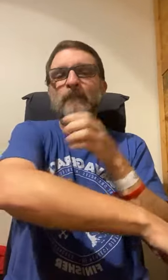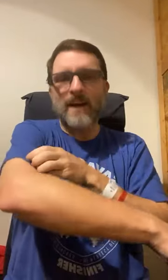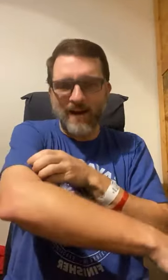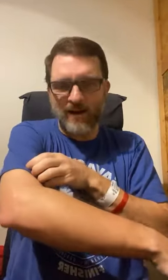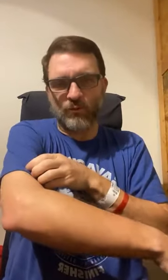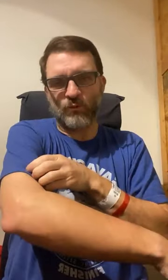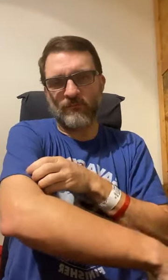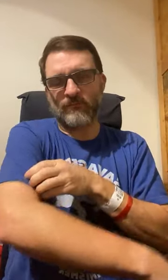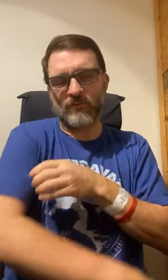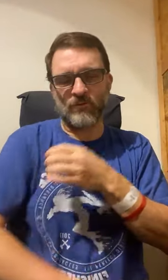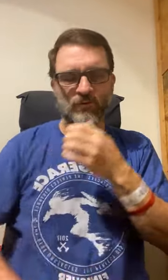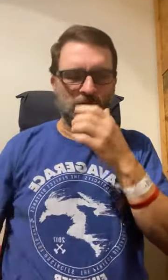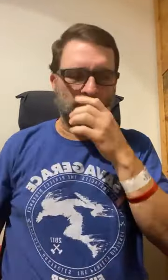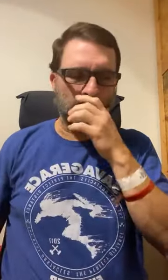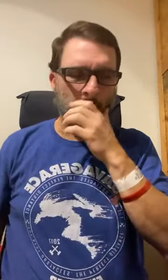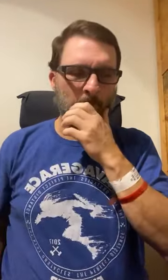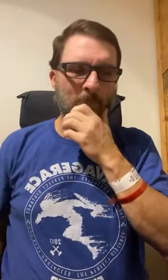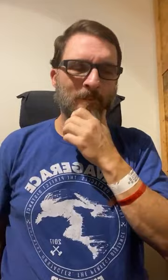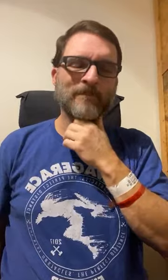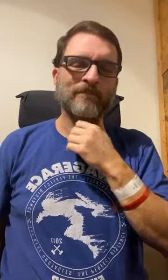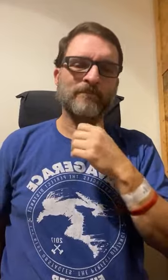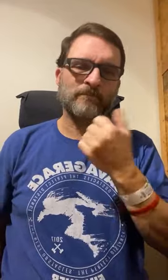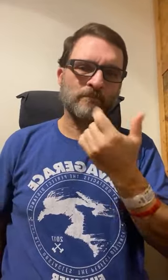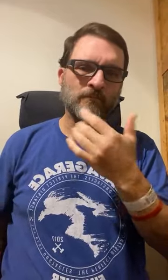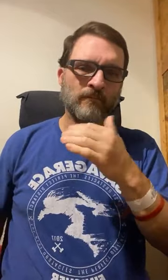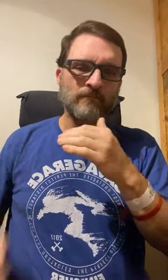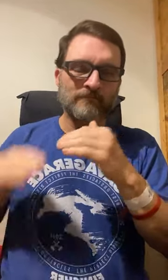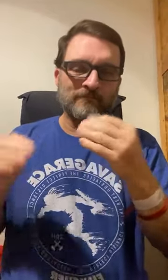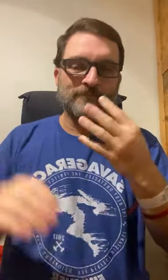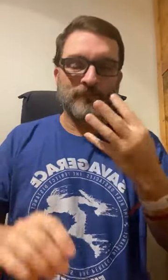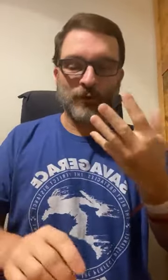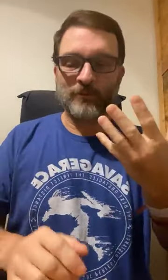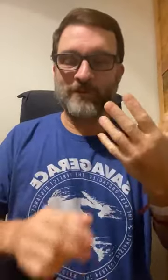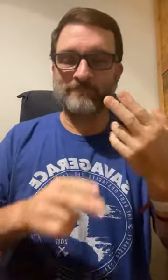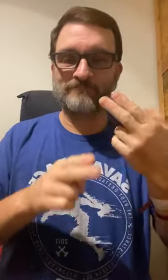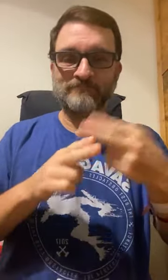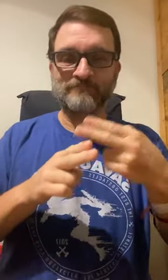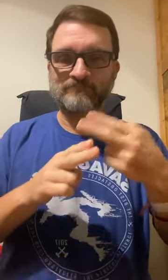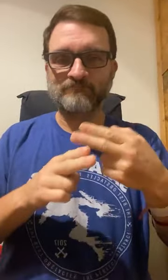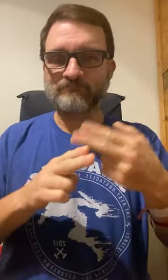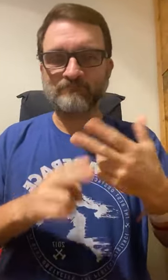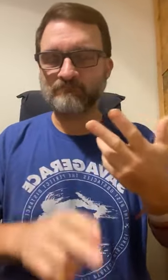It's powerful At Level 4